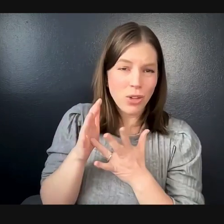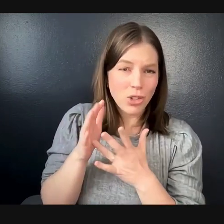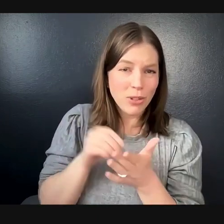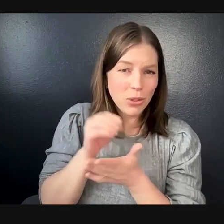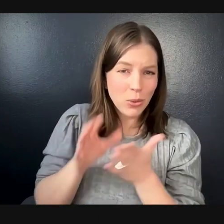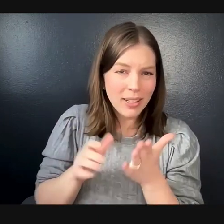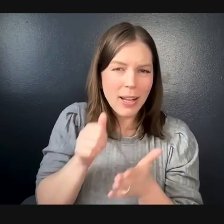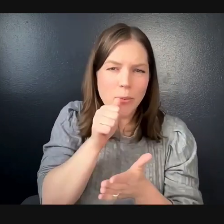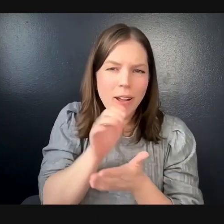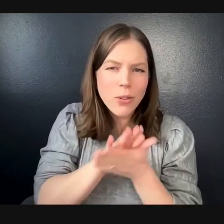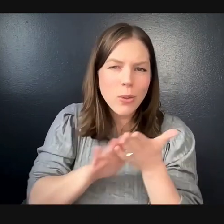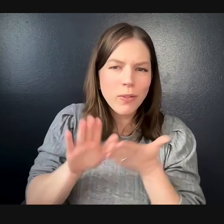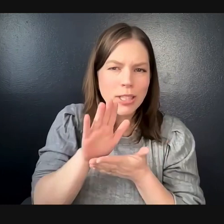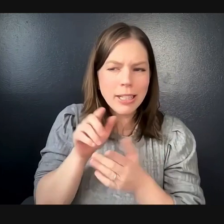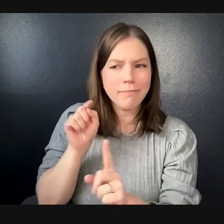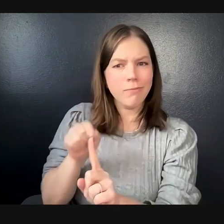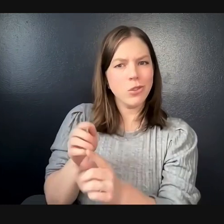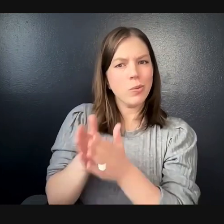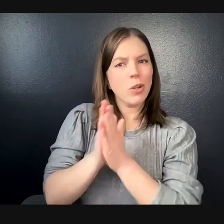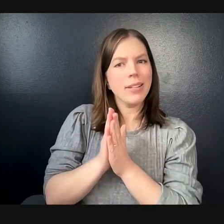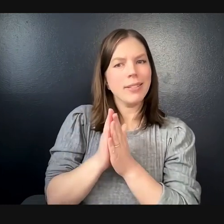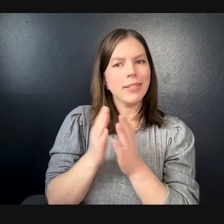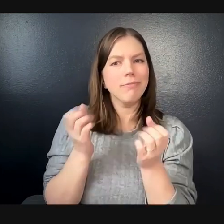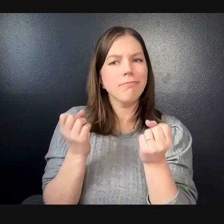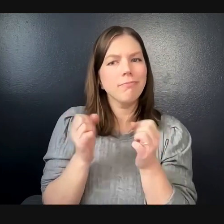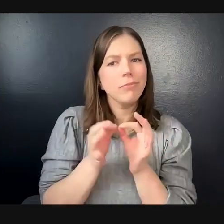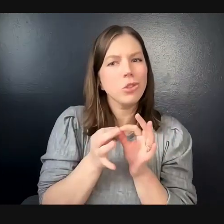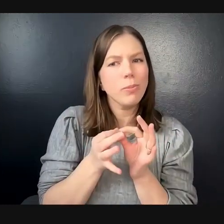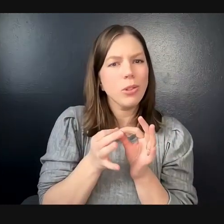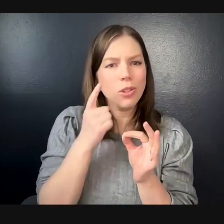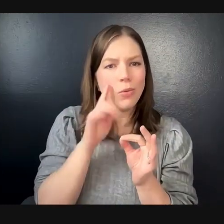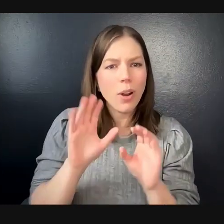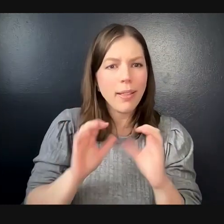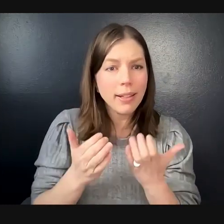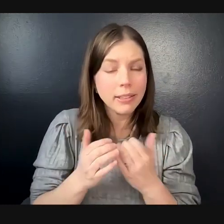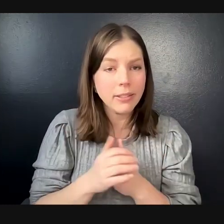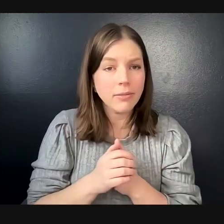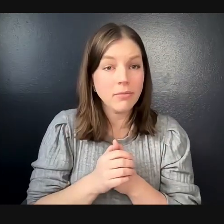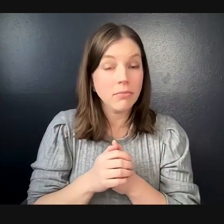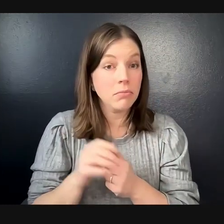She is a freshman student at a private university, who requested sign language interpreters for her classes.